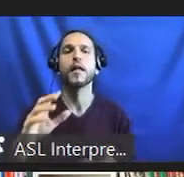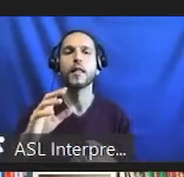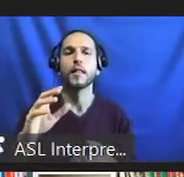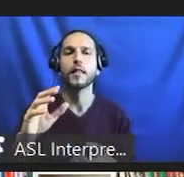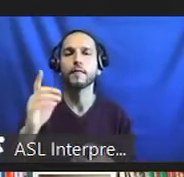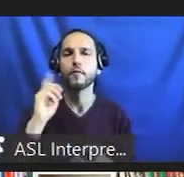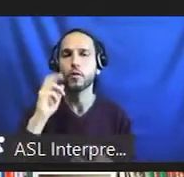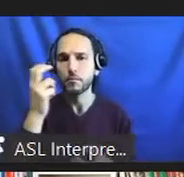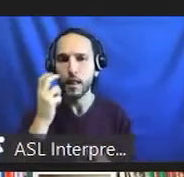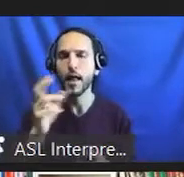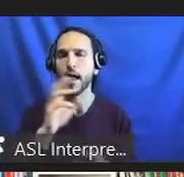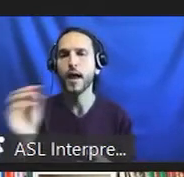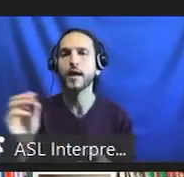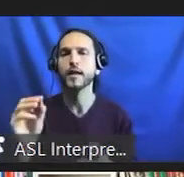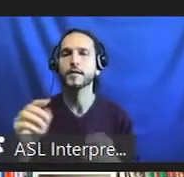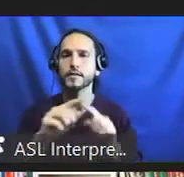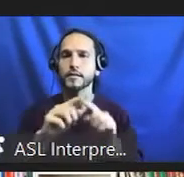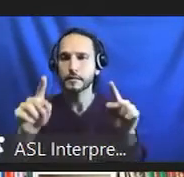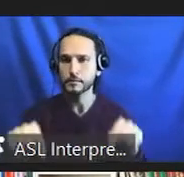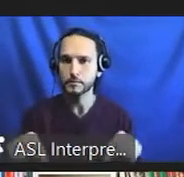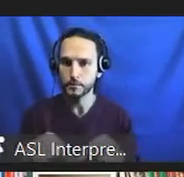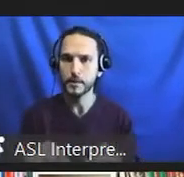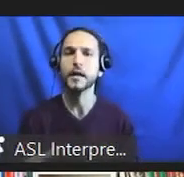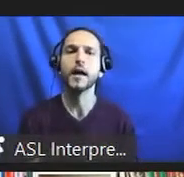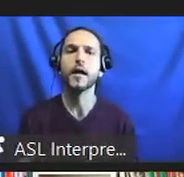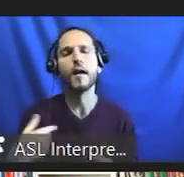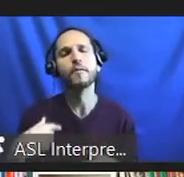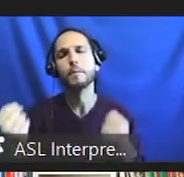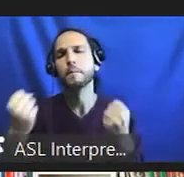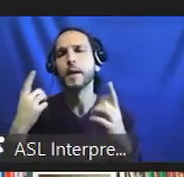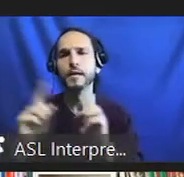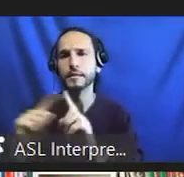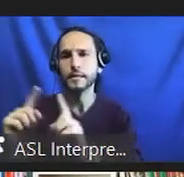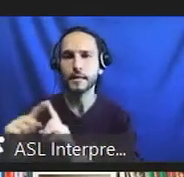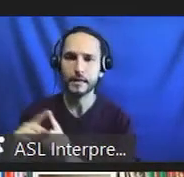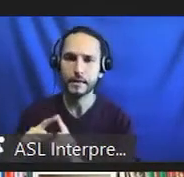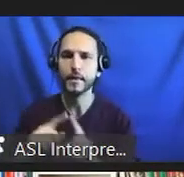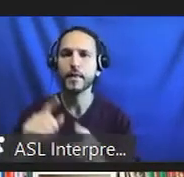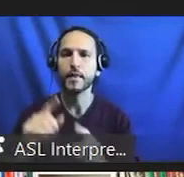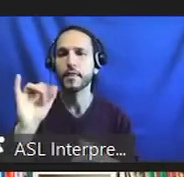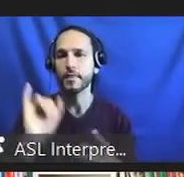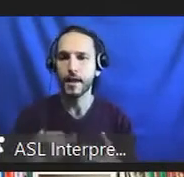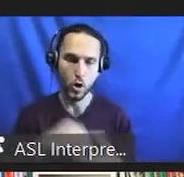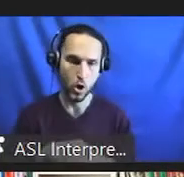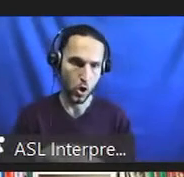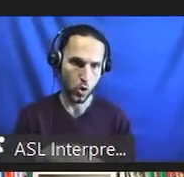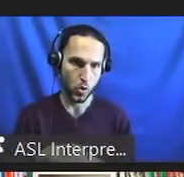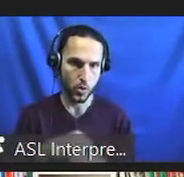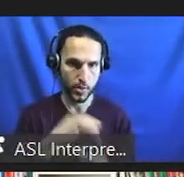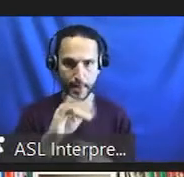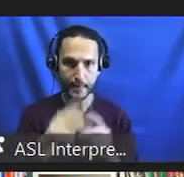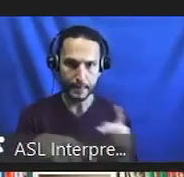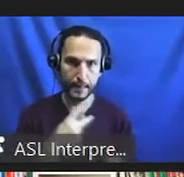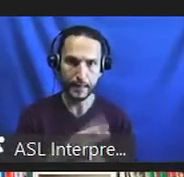So once again, it can be many, many things. And it includes these things.